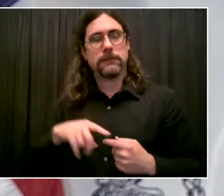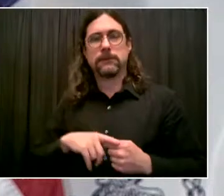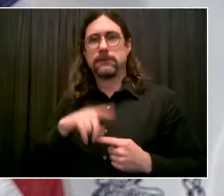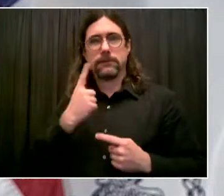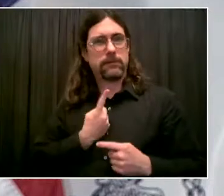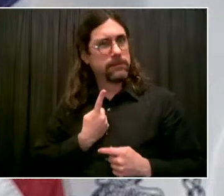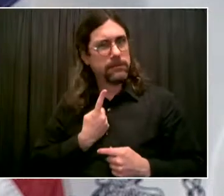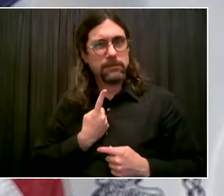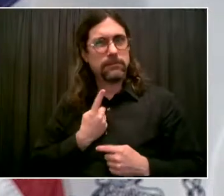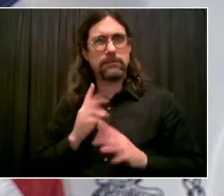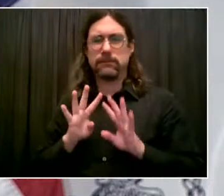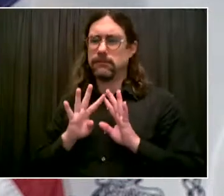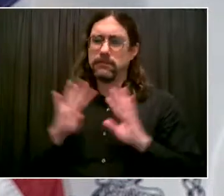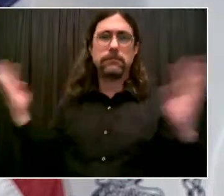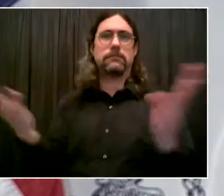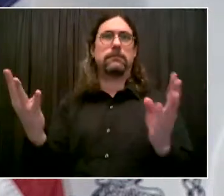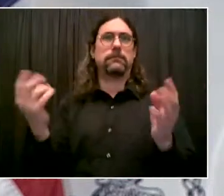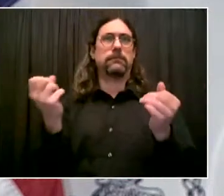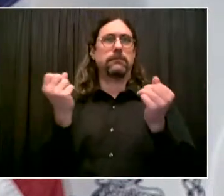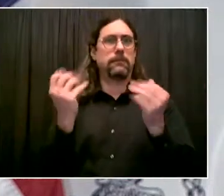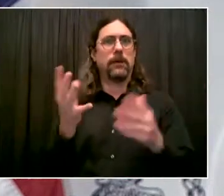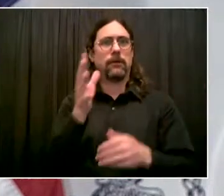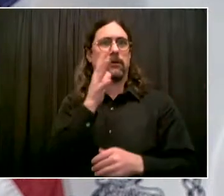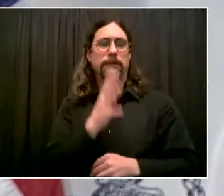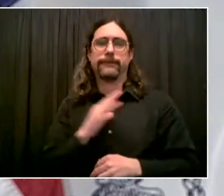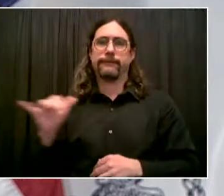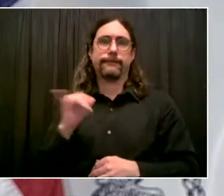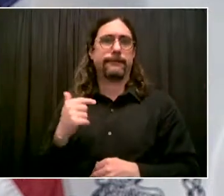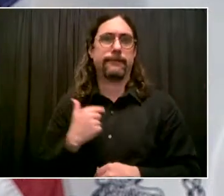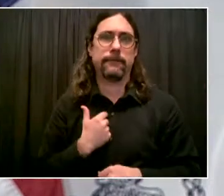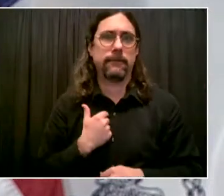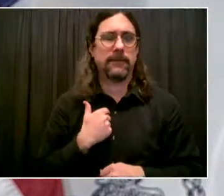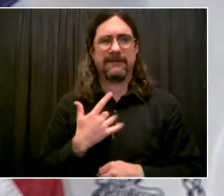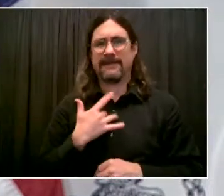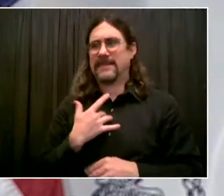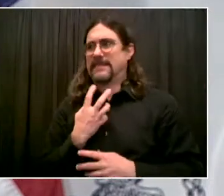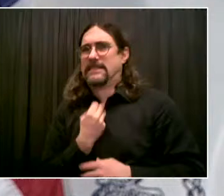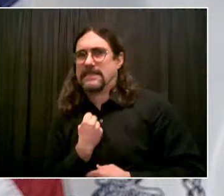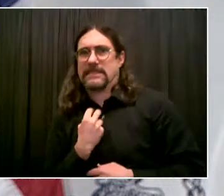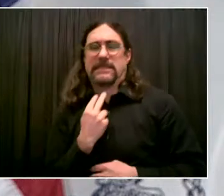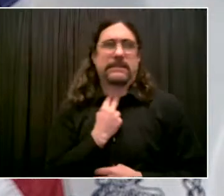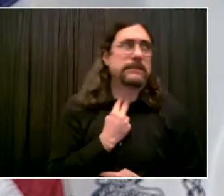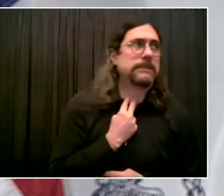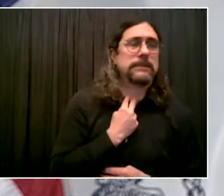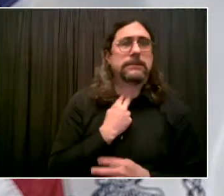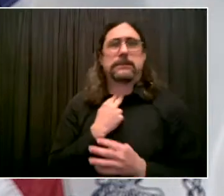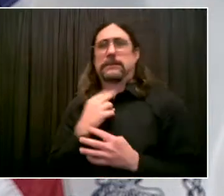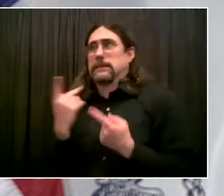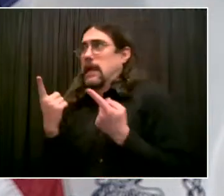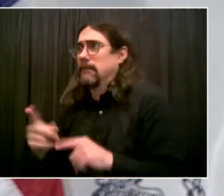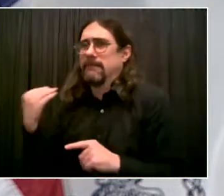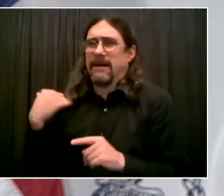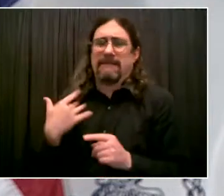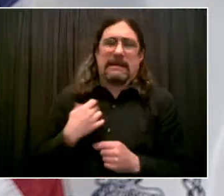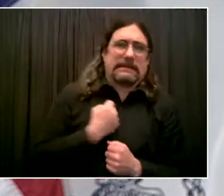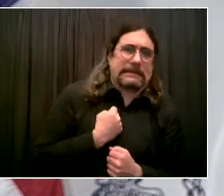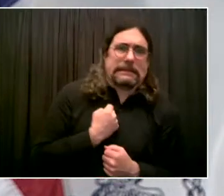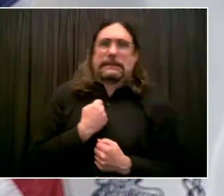AT TIMES, SHOULD FEEL COMFORTABLE